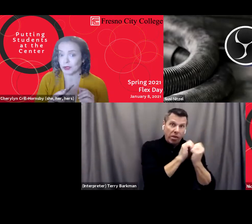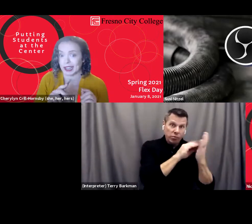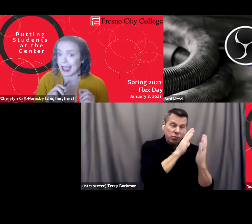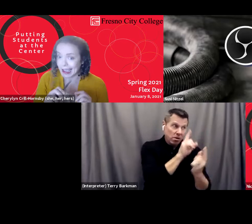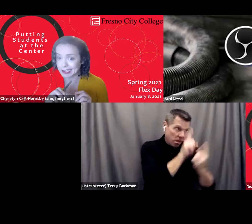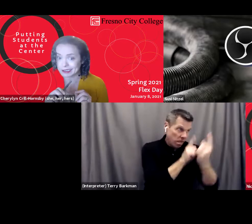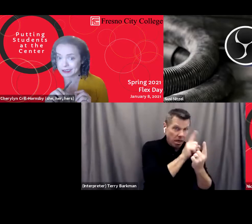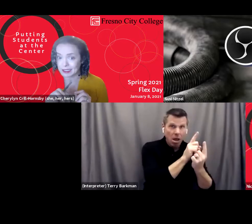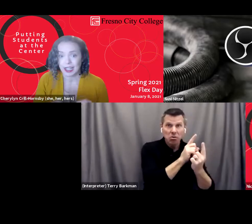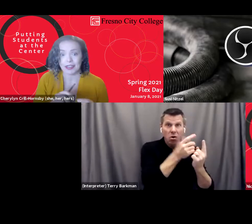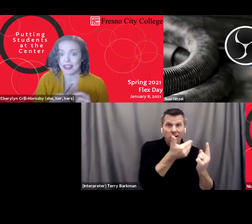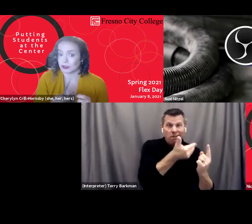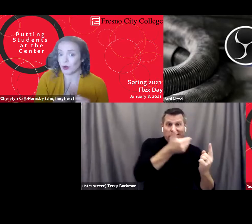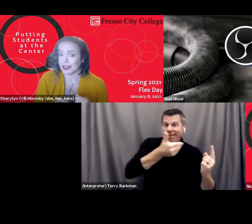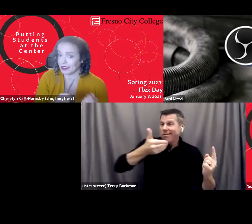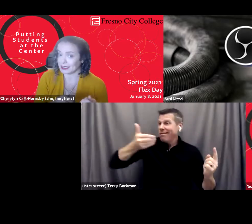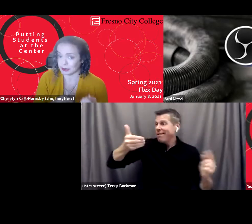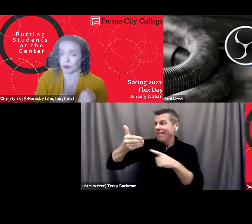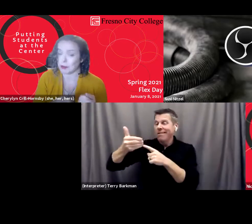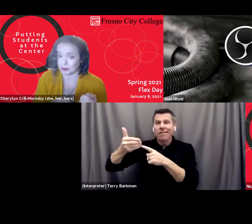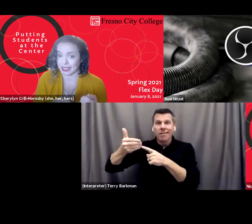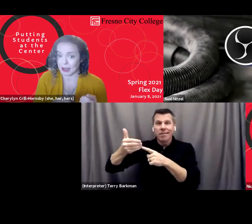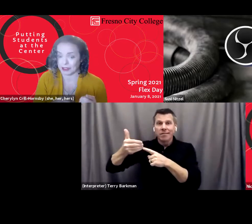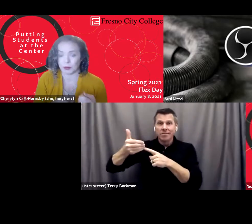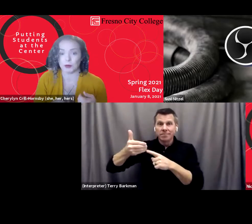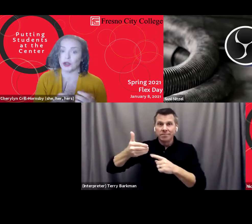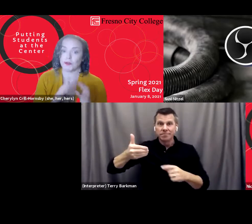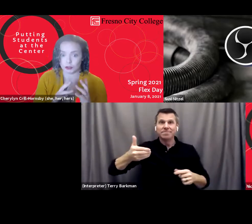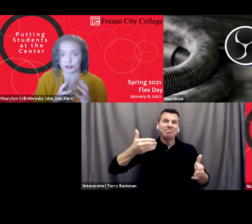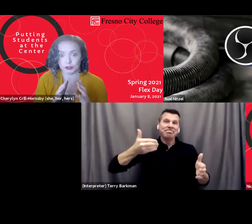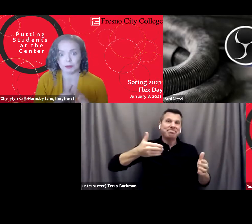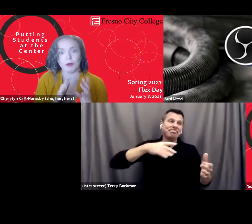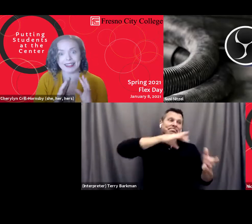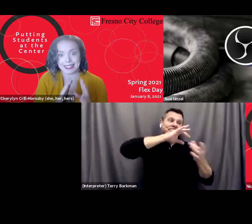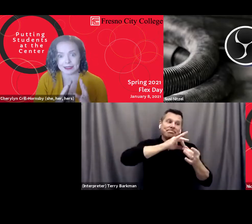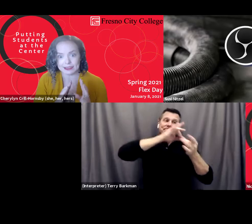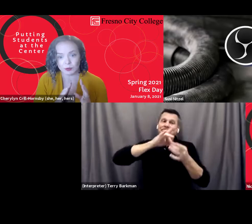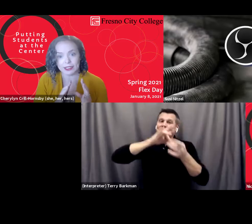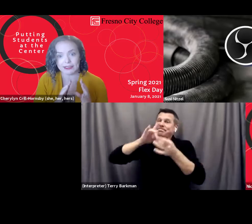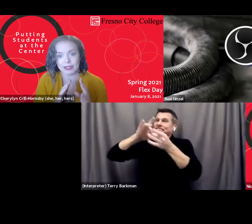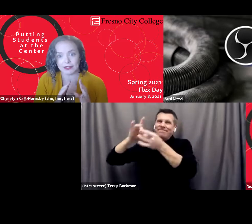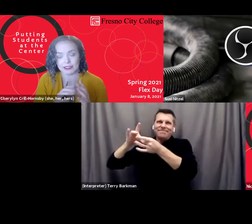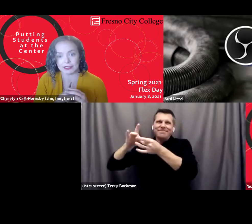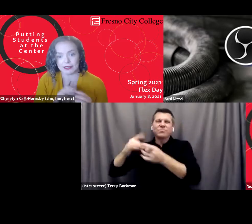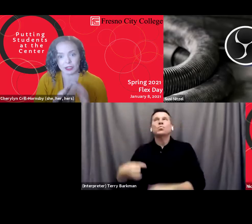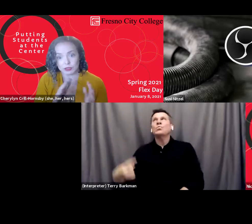doing x. And that's why this is probably happening. We won't know for certain, but we think this is what is definitely you know,